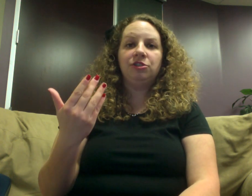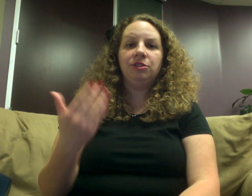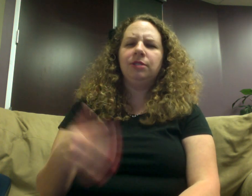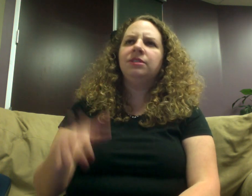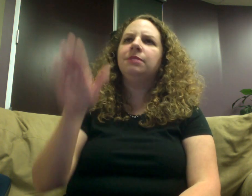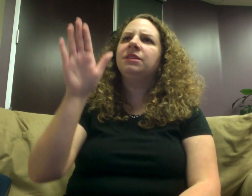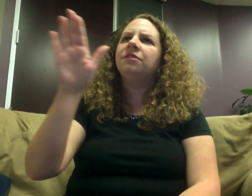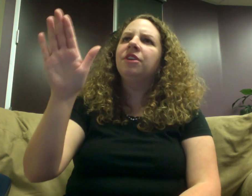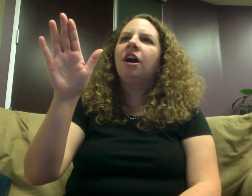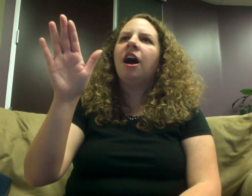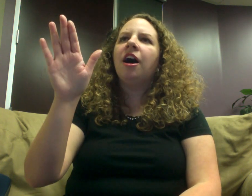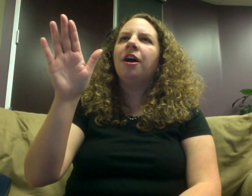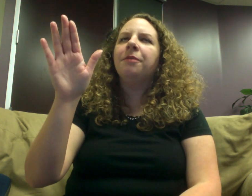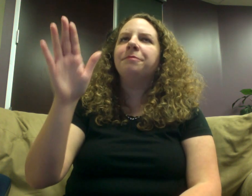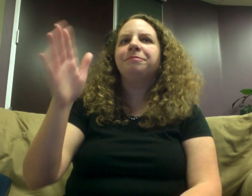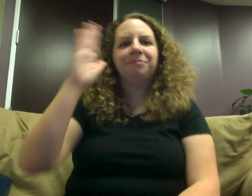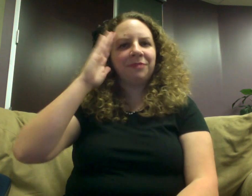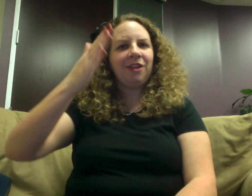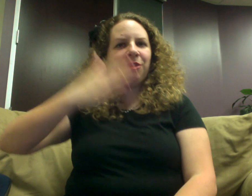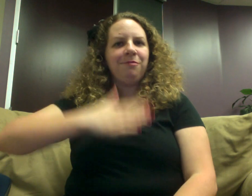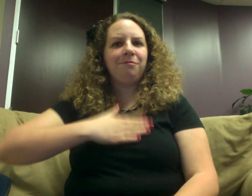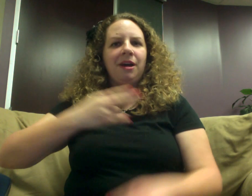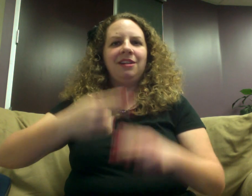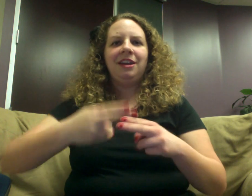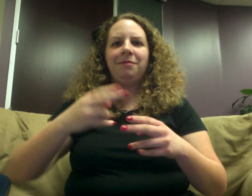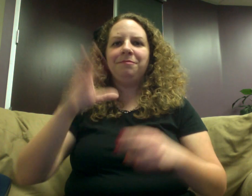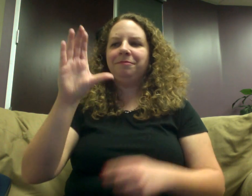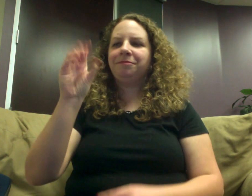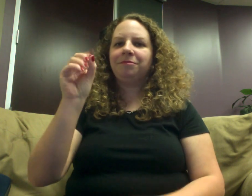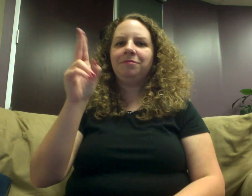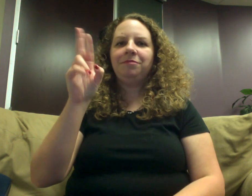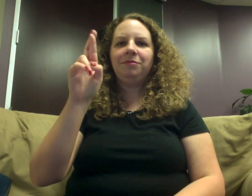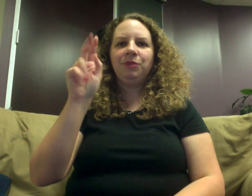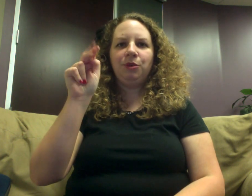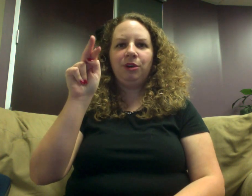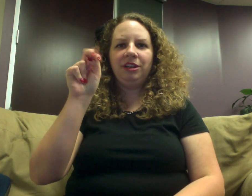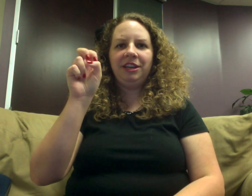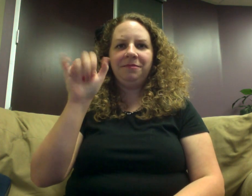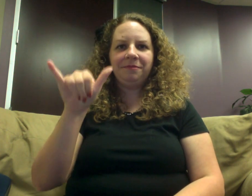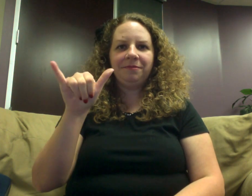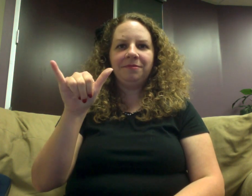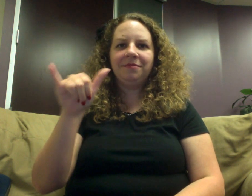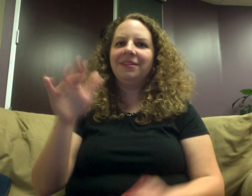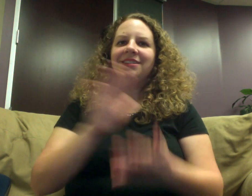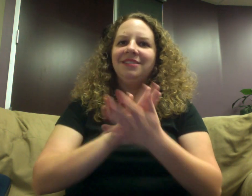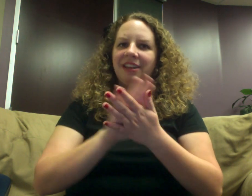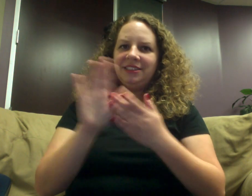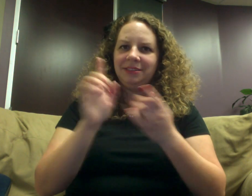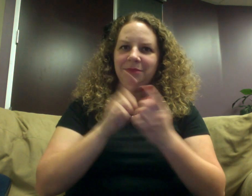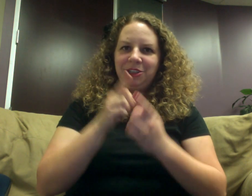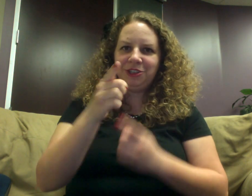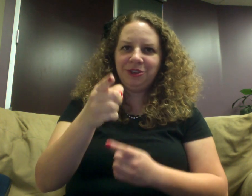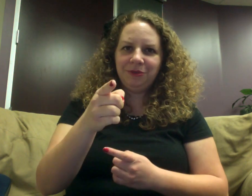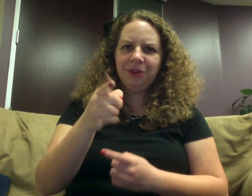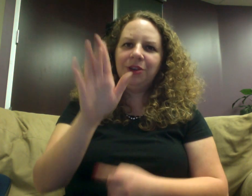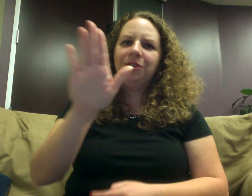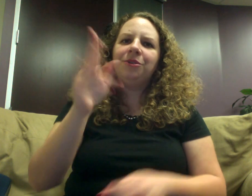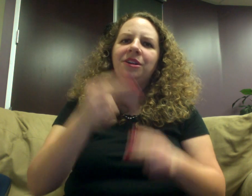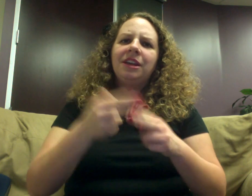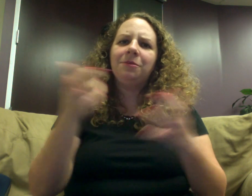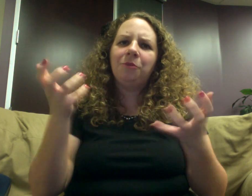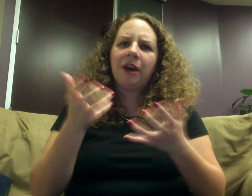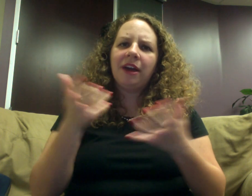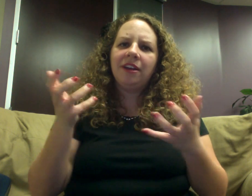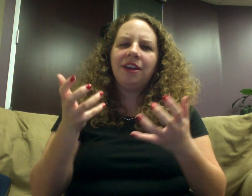introduces themself, um, HELLO MY NAME COURTNEY NICE to MEET YOU. YOUR NAME WHAT? And you'll